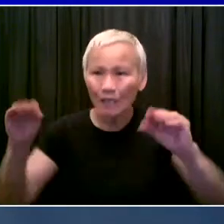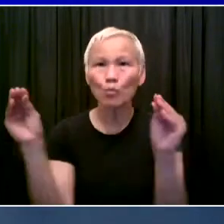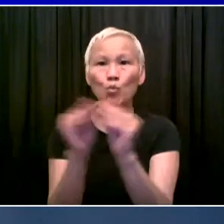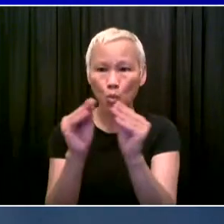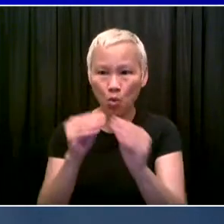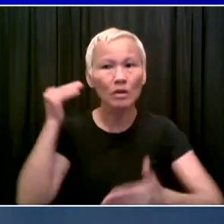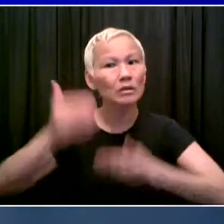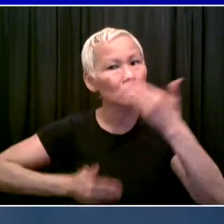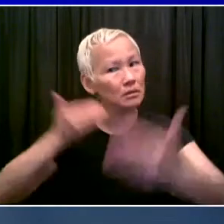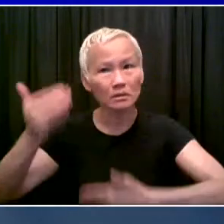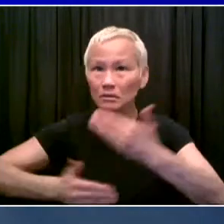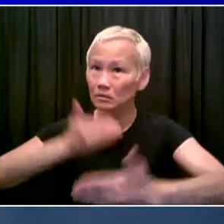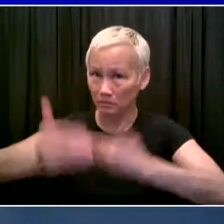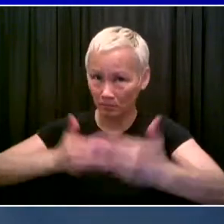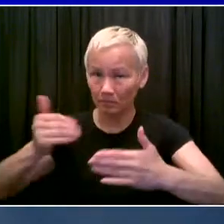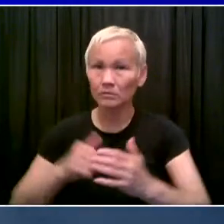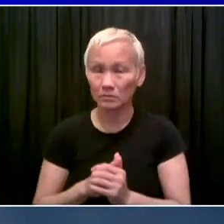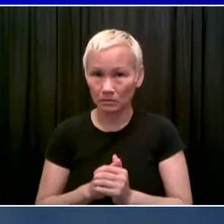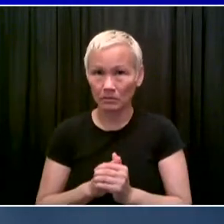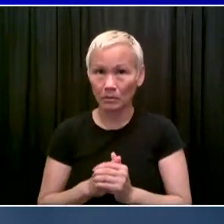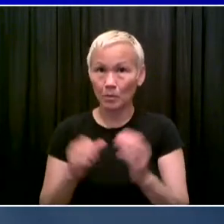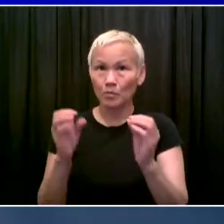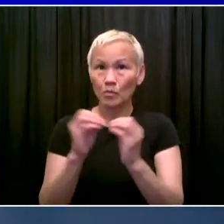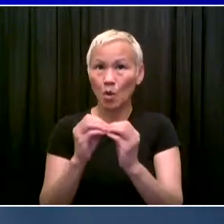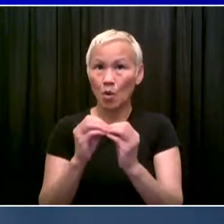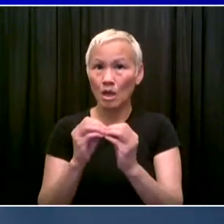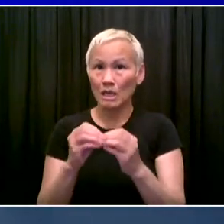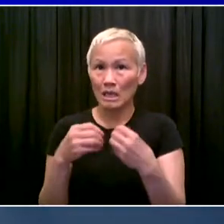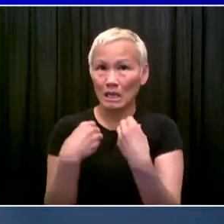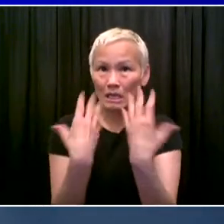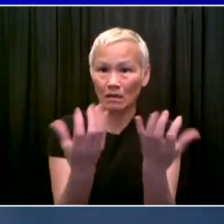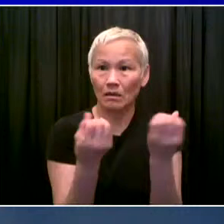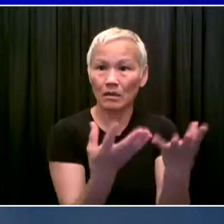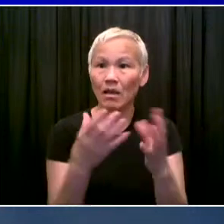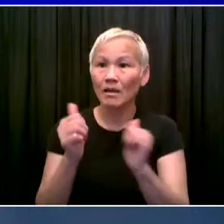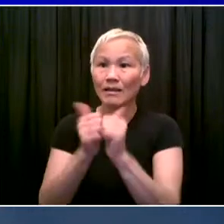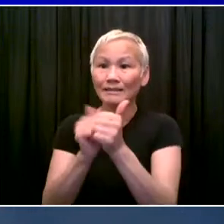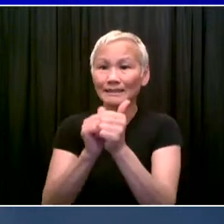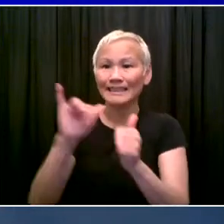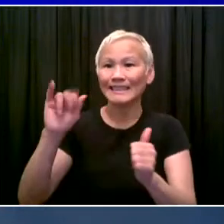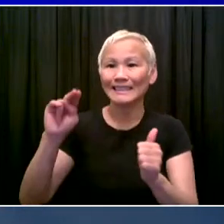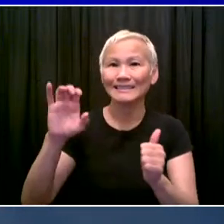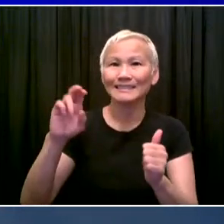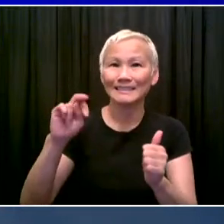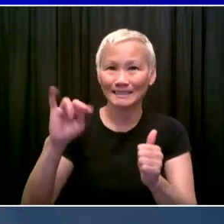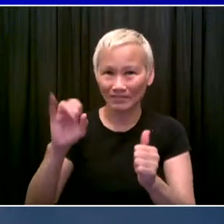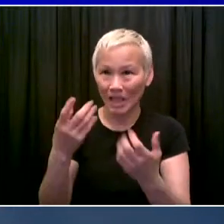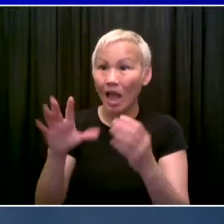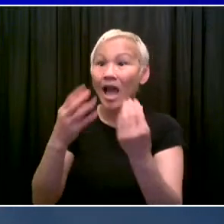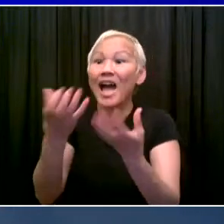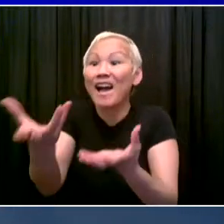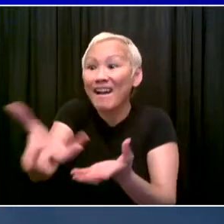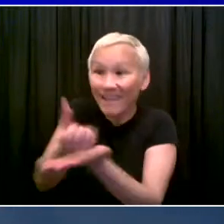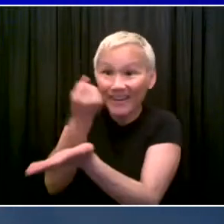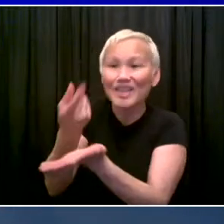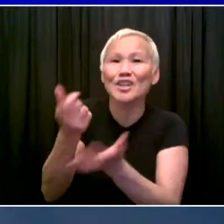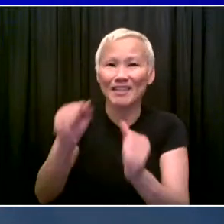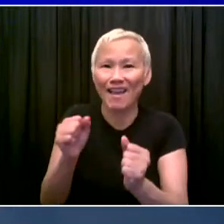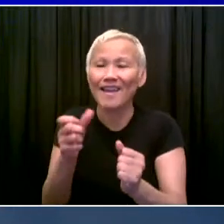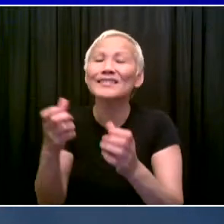THOUSAND 464 DOSES GIVEN IN NEW YORK CITY. WE WANT THOSE NUMBERS TO KEEP